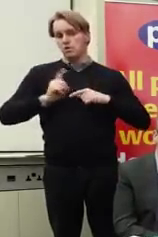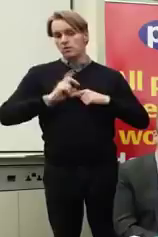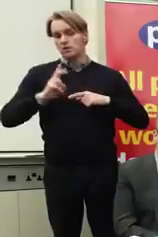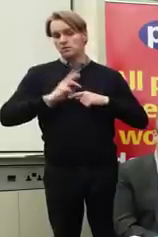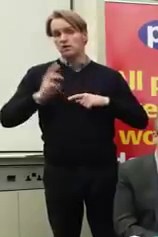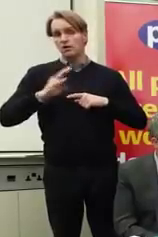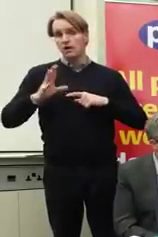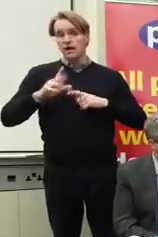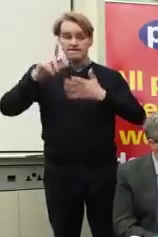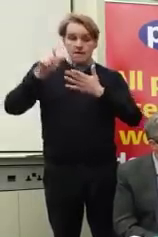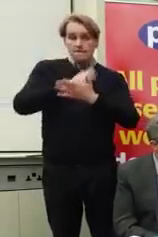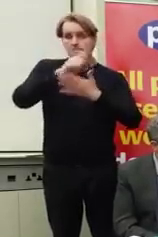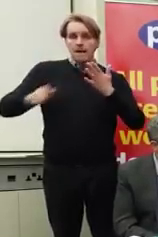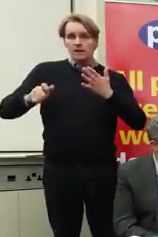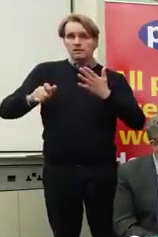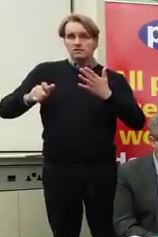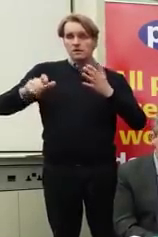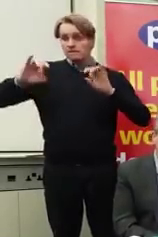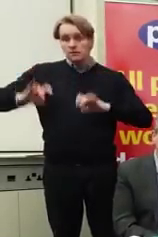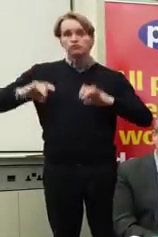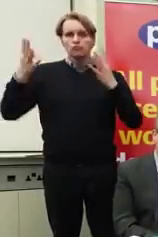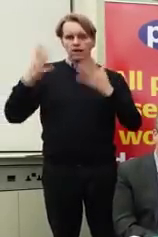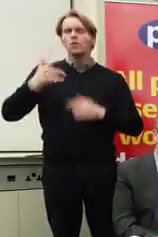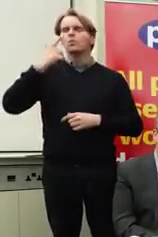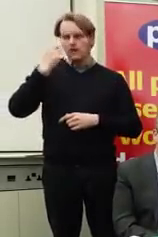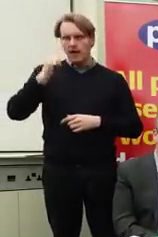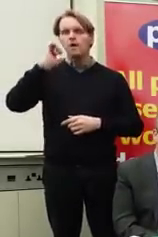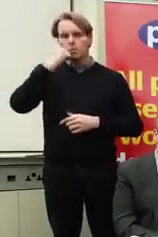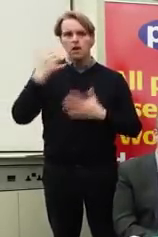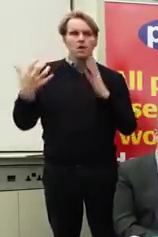if that ballot happens that we can and will win and I would also say that